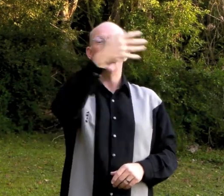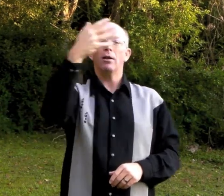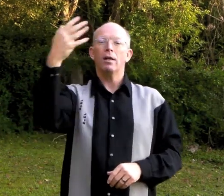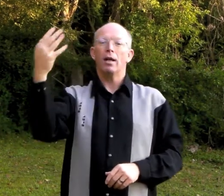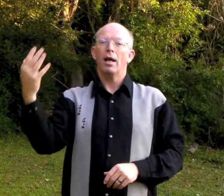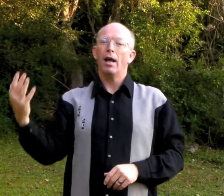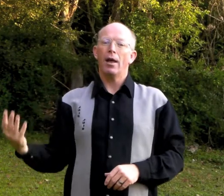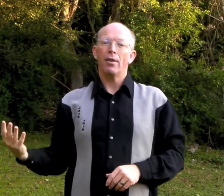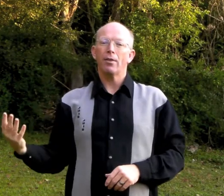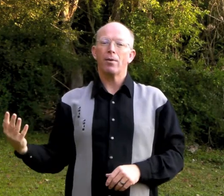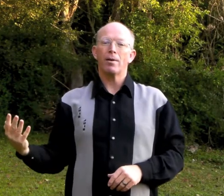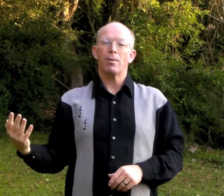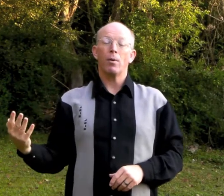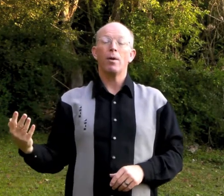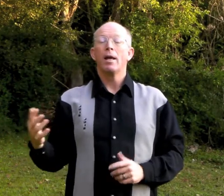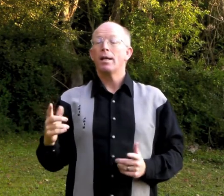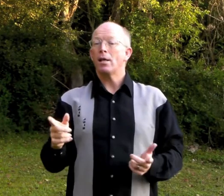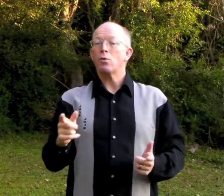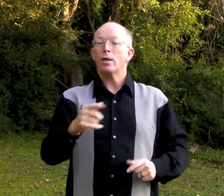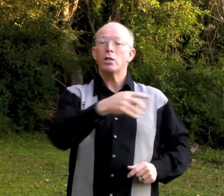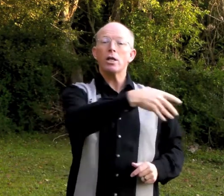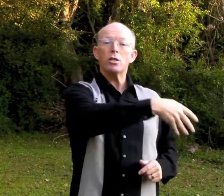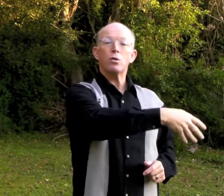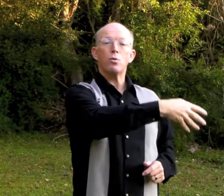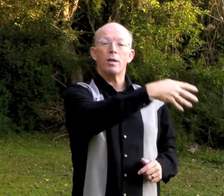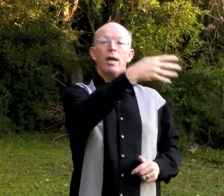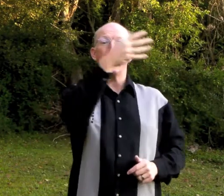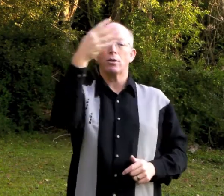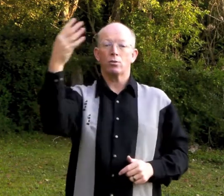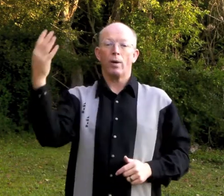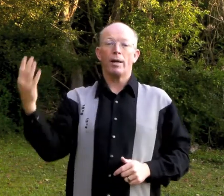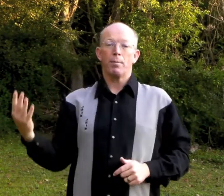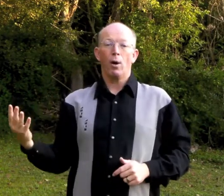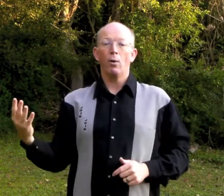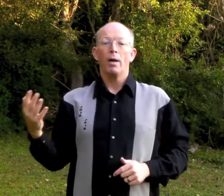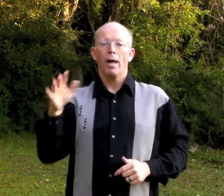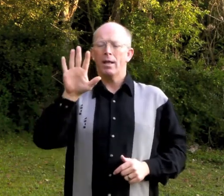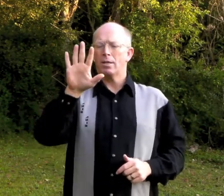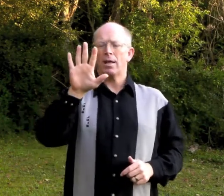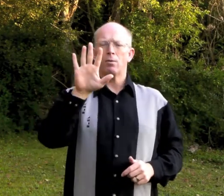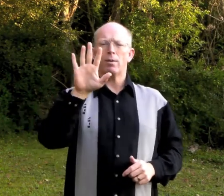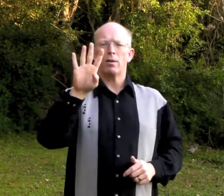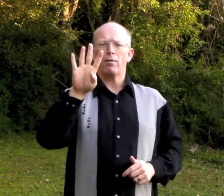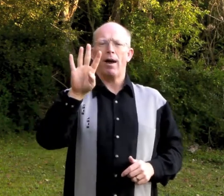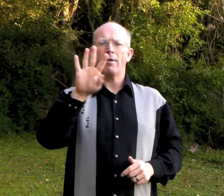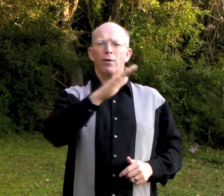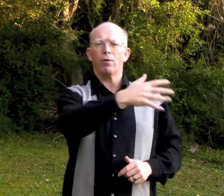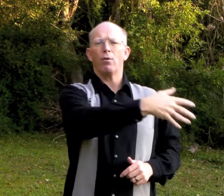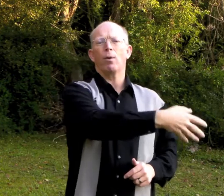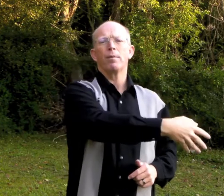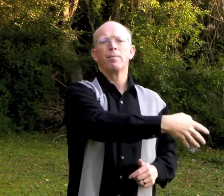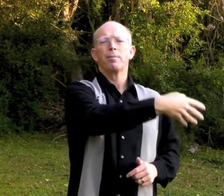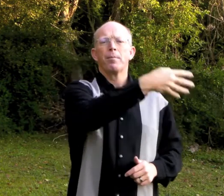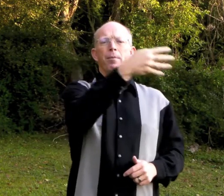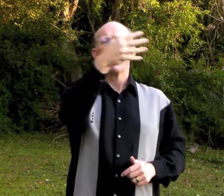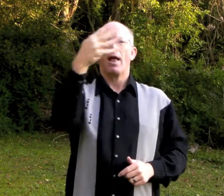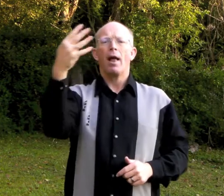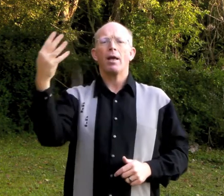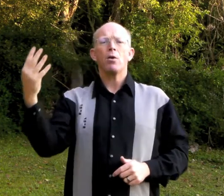COLOR and then the RAINBOW. Now you can just do this, RAINBOW. It is like with your 5 or your 4.